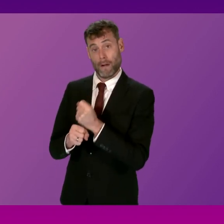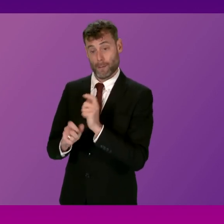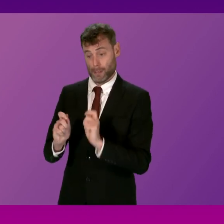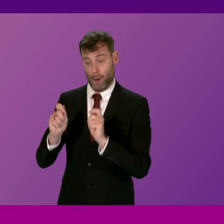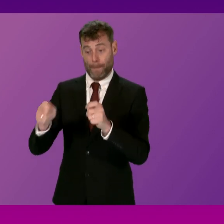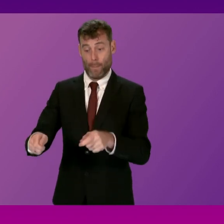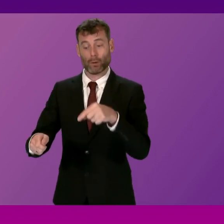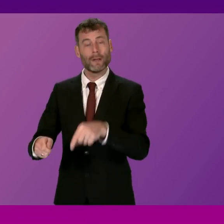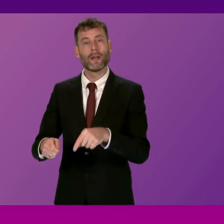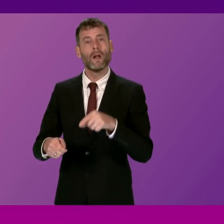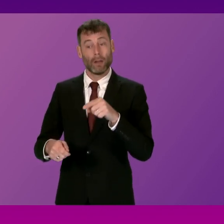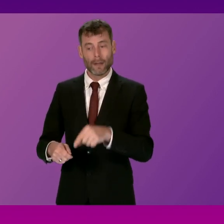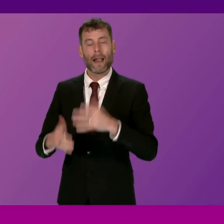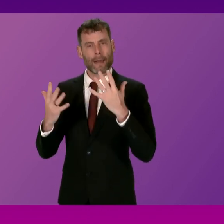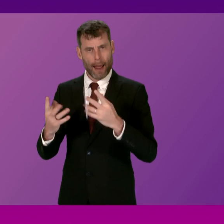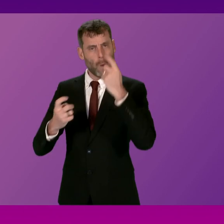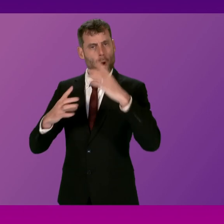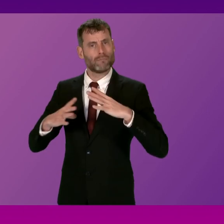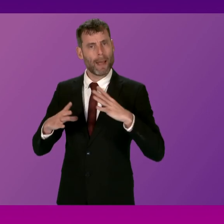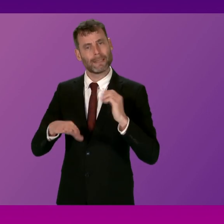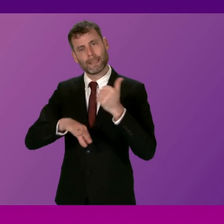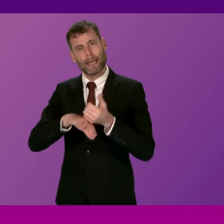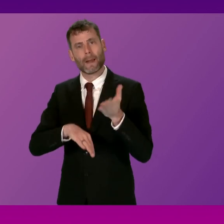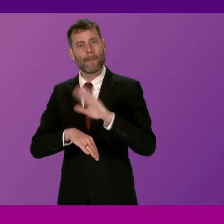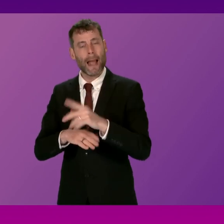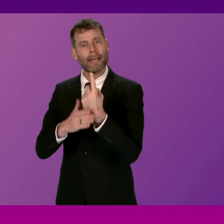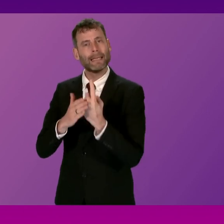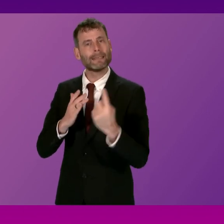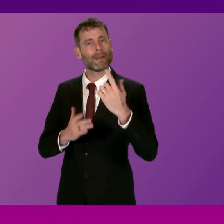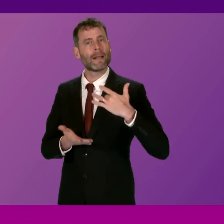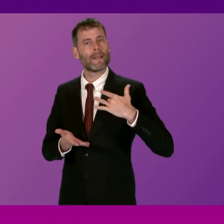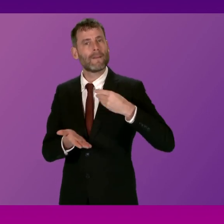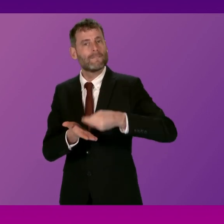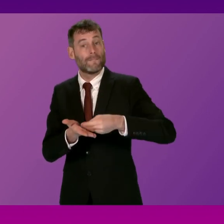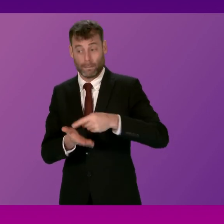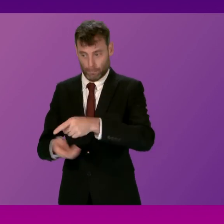fund—although in a phased way—but that action alone is not enough.